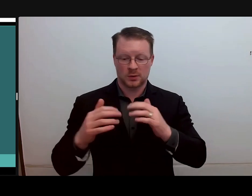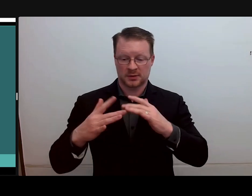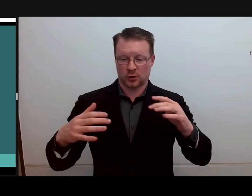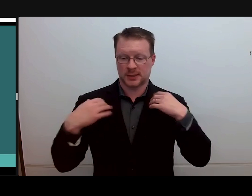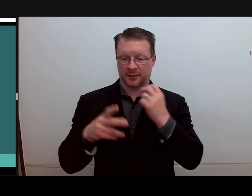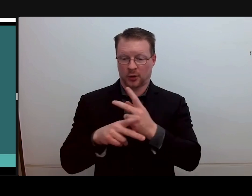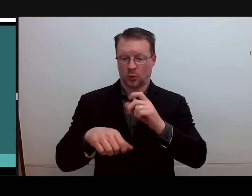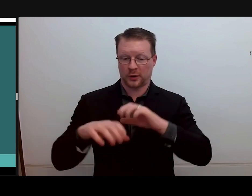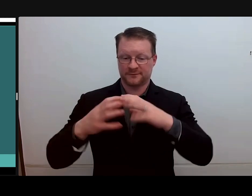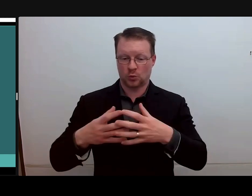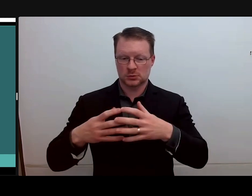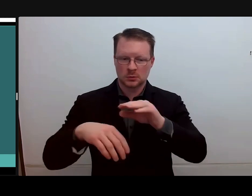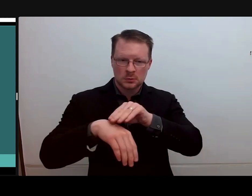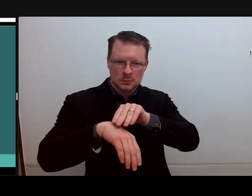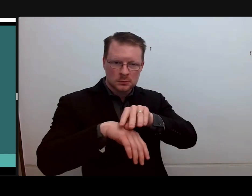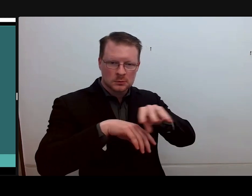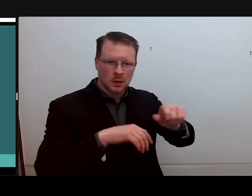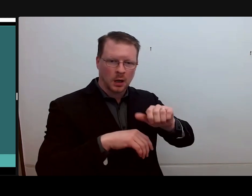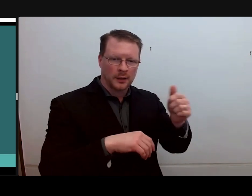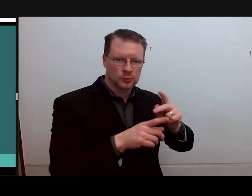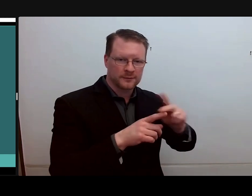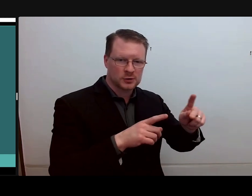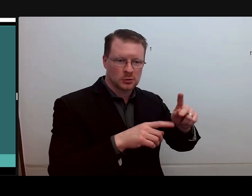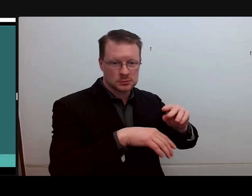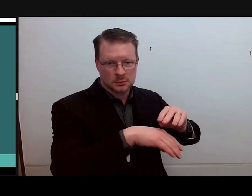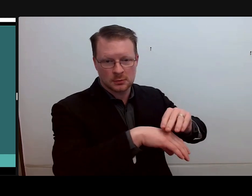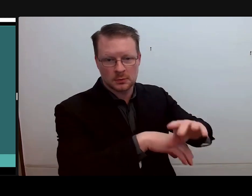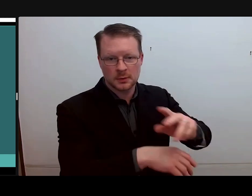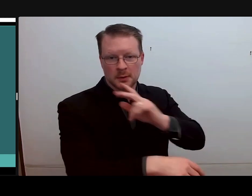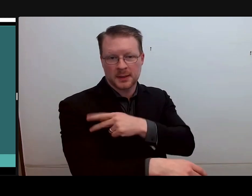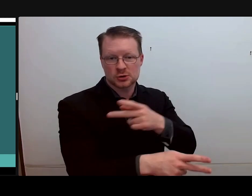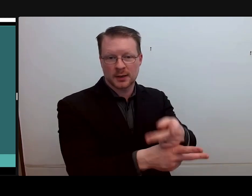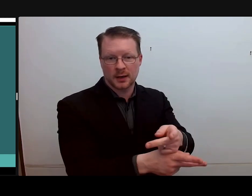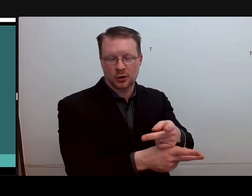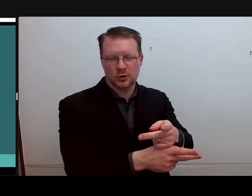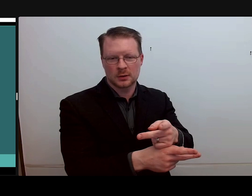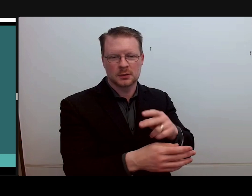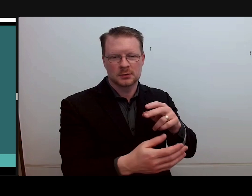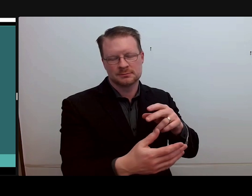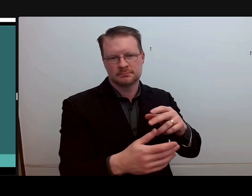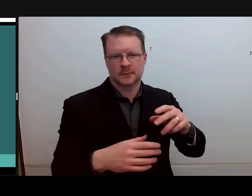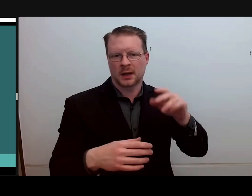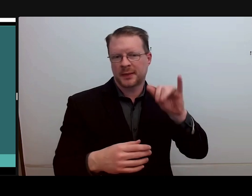And that approach, the way that the diversity in the healthcare workforce bleeds over to other healthcare professionals